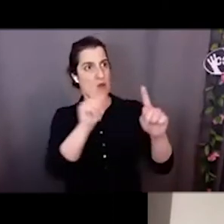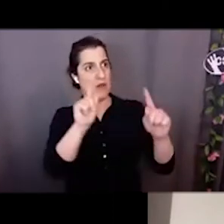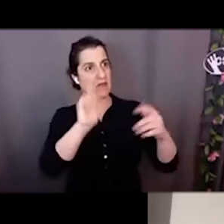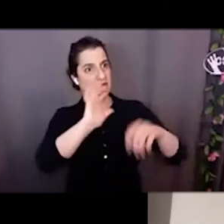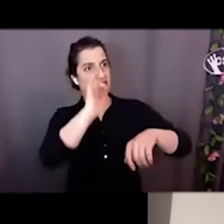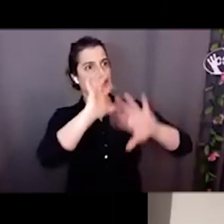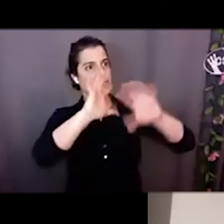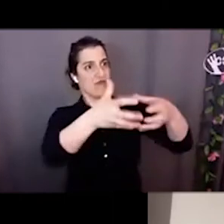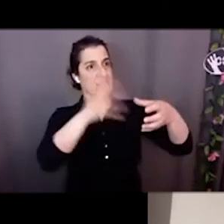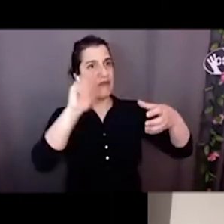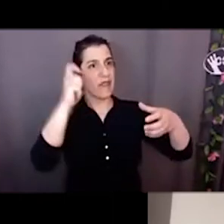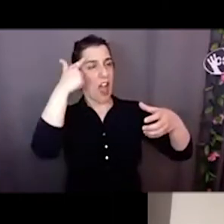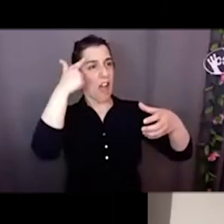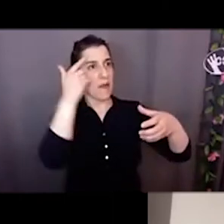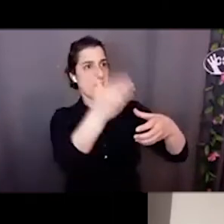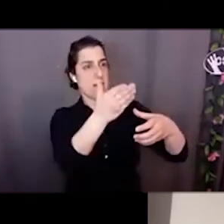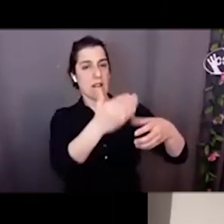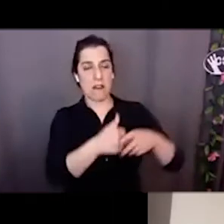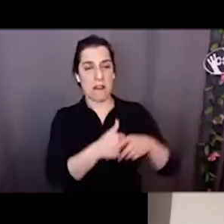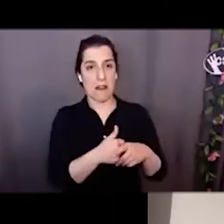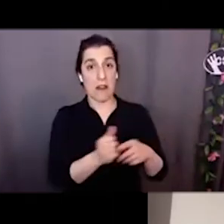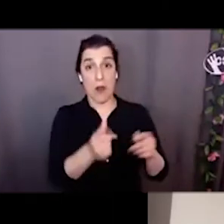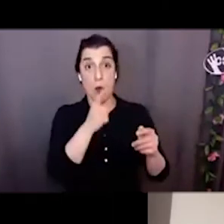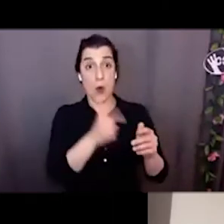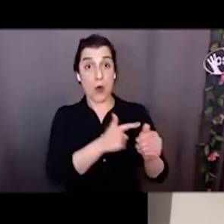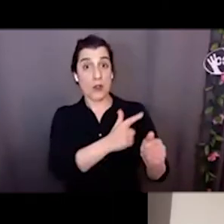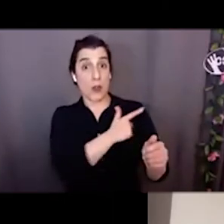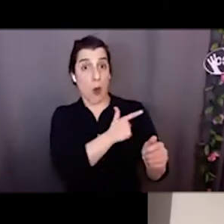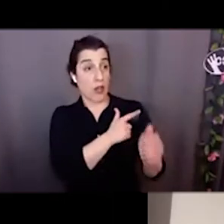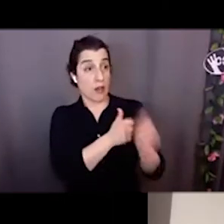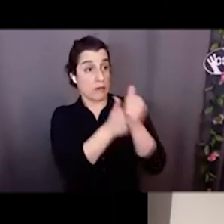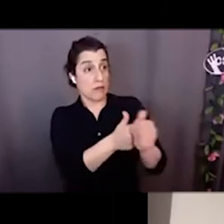those who remain loyal to their status quo and stopping the collective mourning